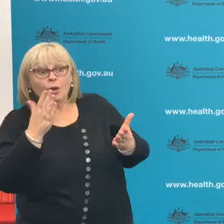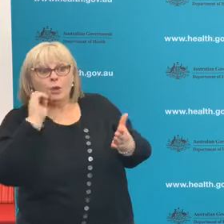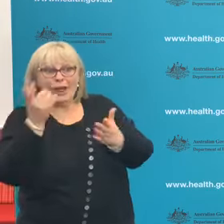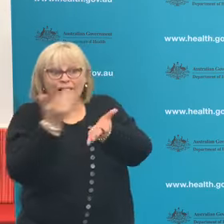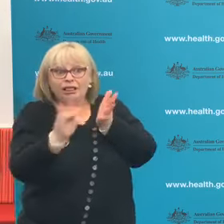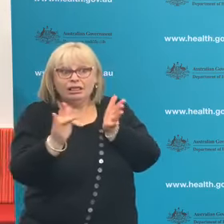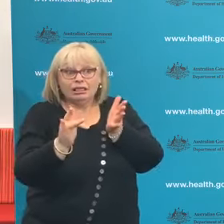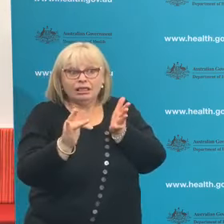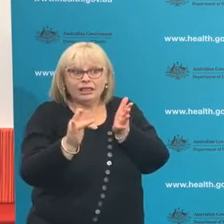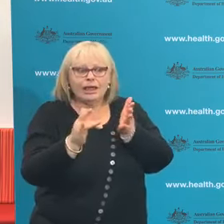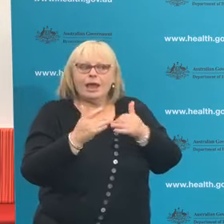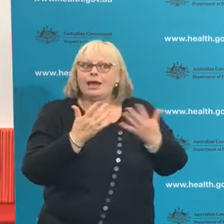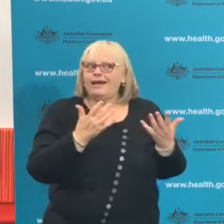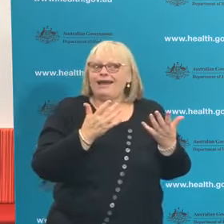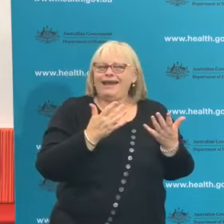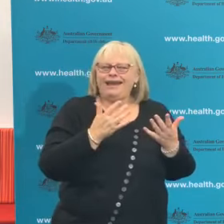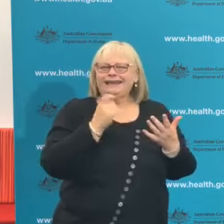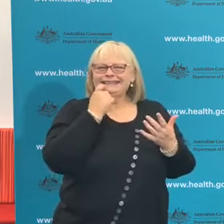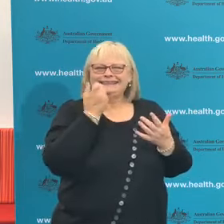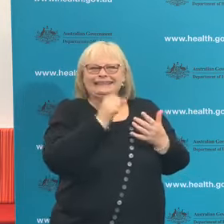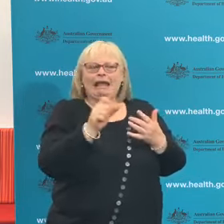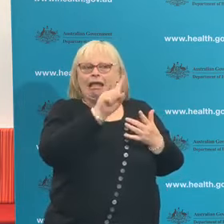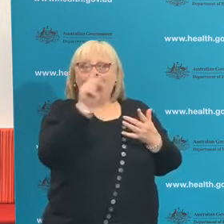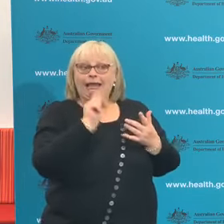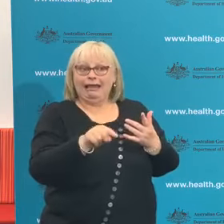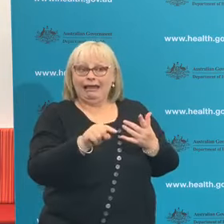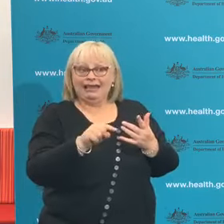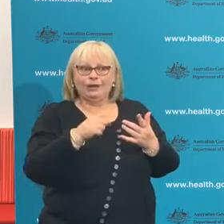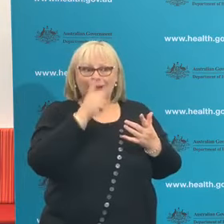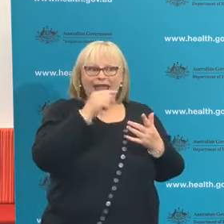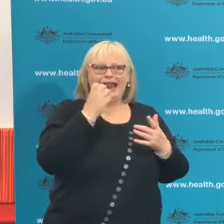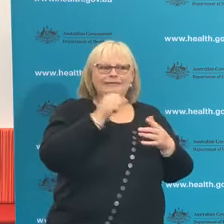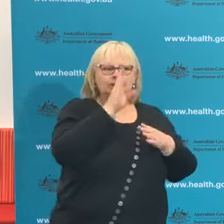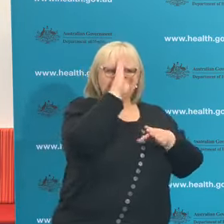that you haven't detected any cases for a week doesn't mean that there mightn't